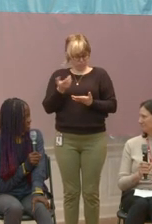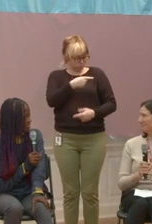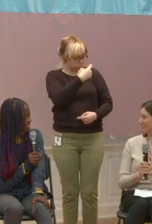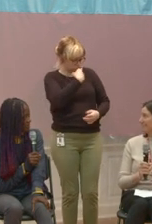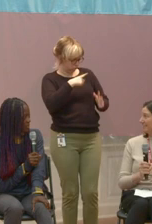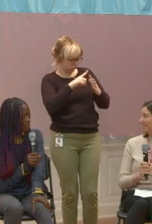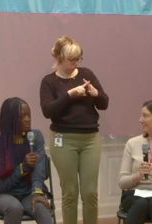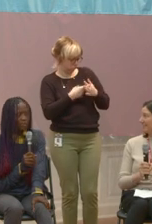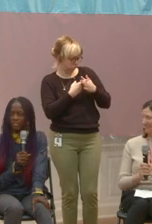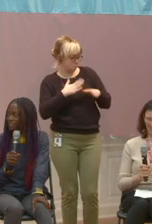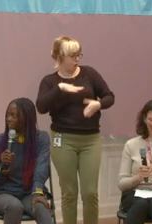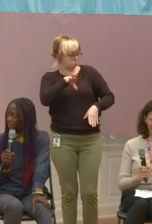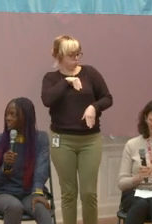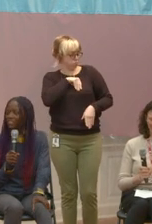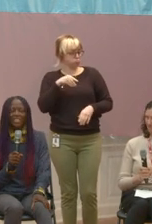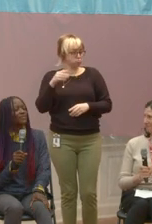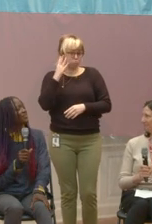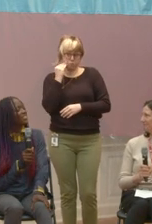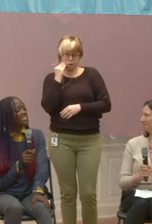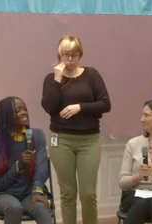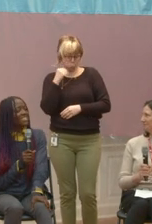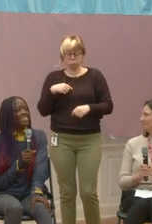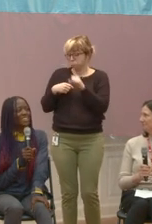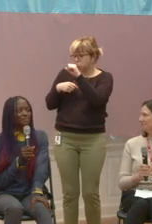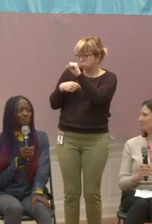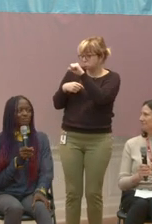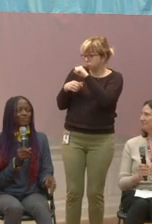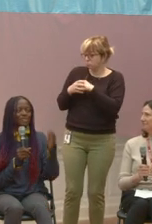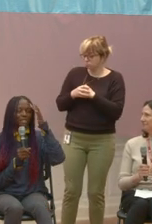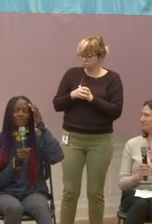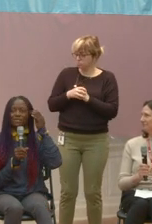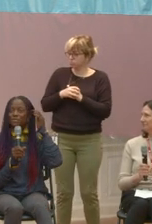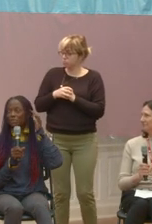start there with my own experience. When I was a student